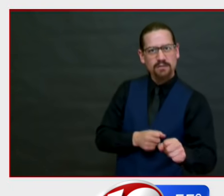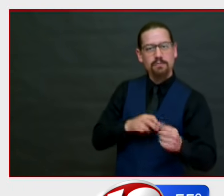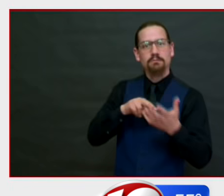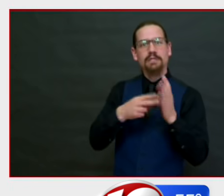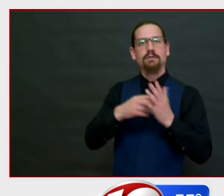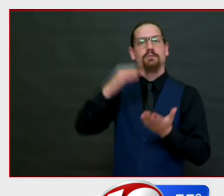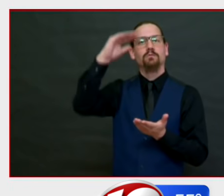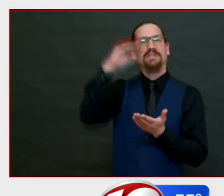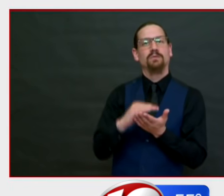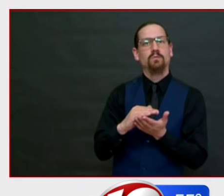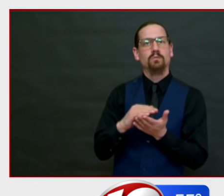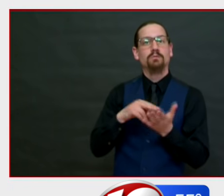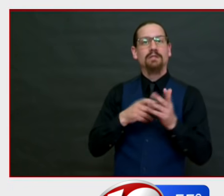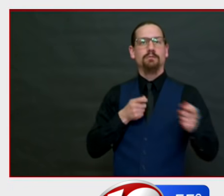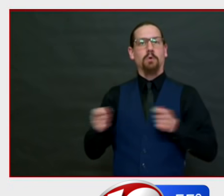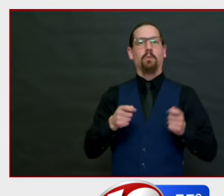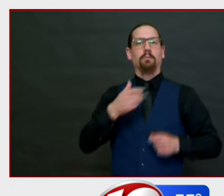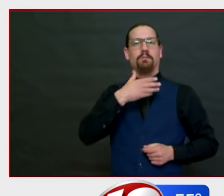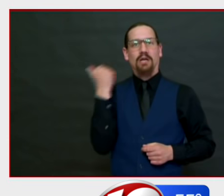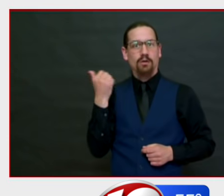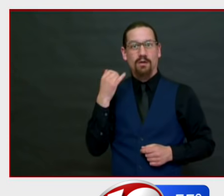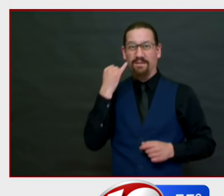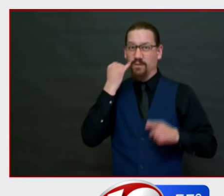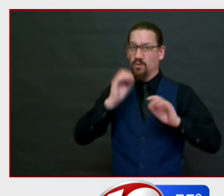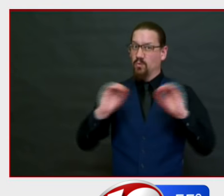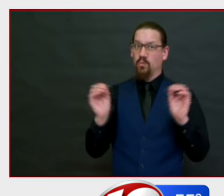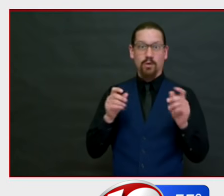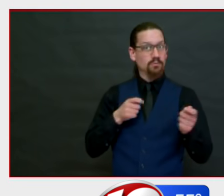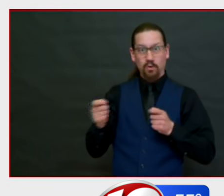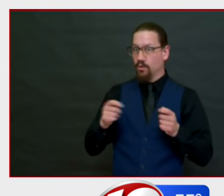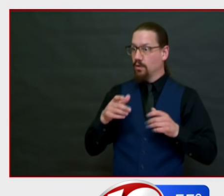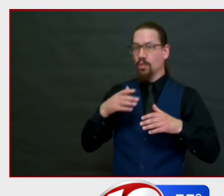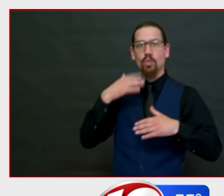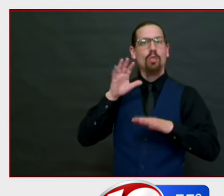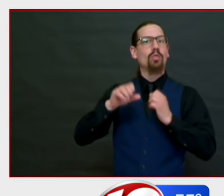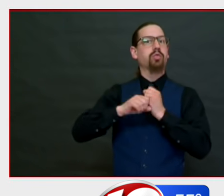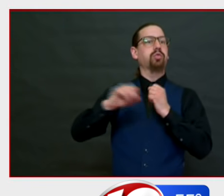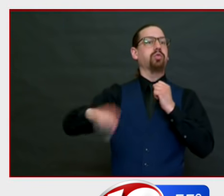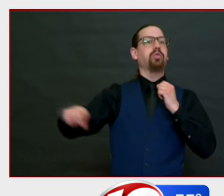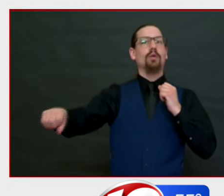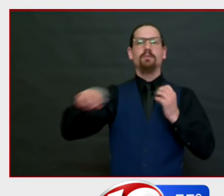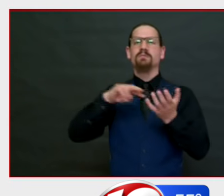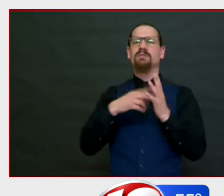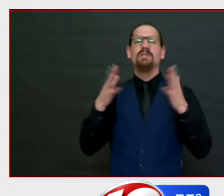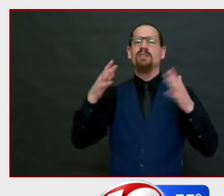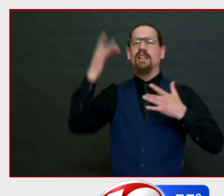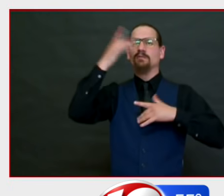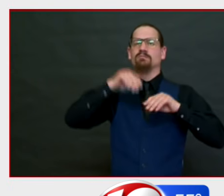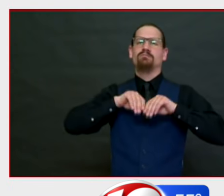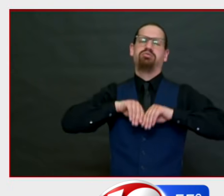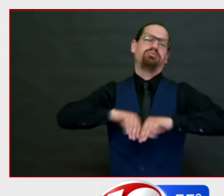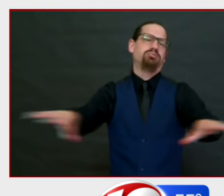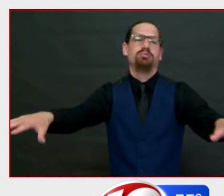WE HAVE LEARNED THAT OUTBREAKS IF YOU DON'T GET ON THE OUTBREAKS BEFORE THEY HAPPEN OR RIGHT AWAY, THAT'S WHEN YOU GET